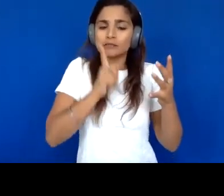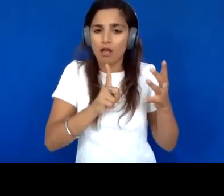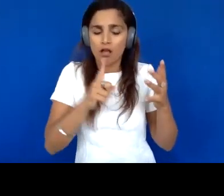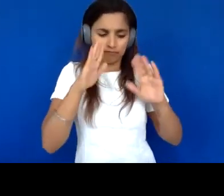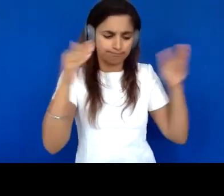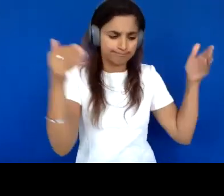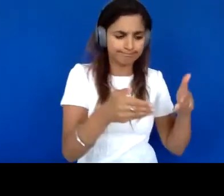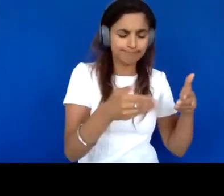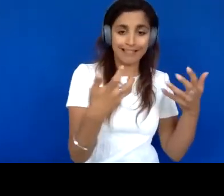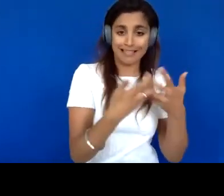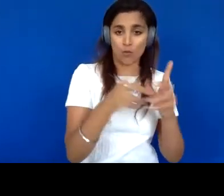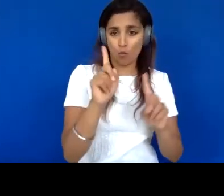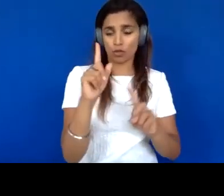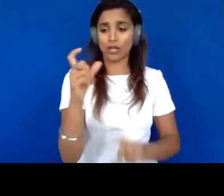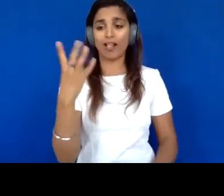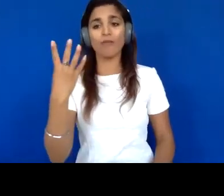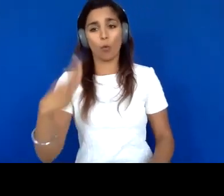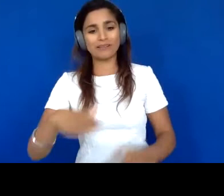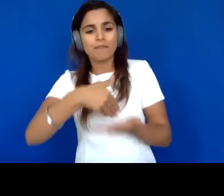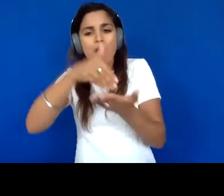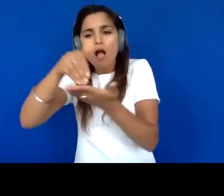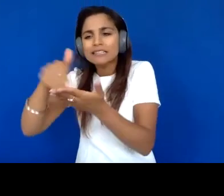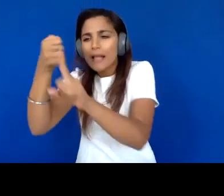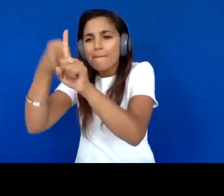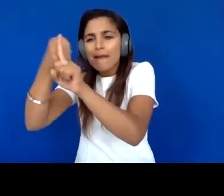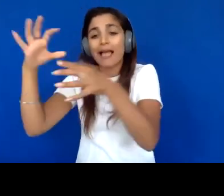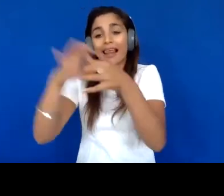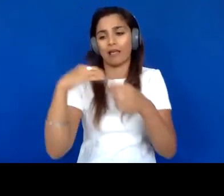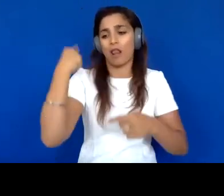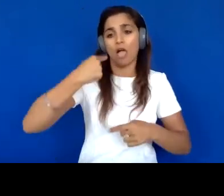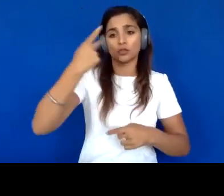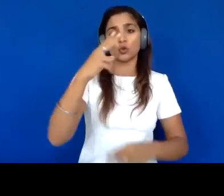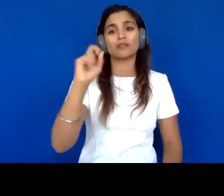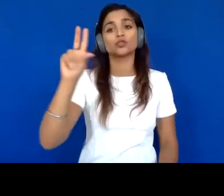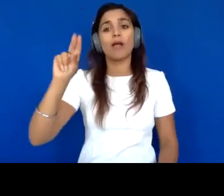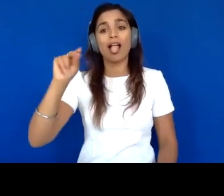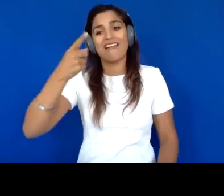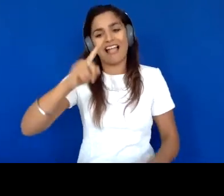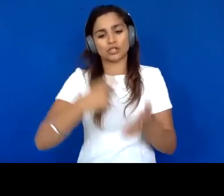fours marketing campaigns for the London 2012 and Rio 2016 Paralympics this